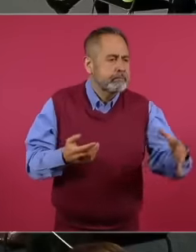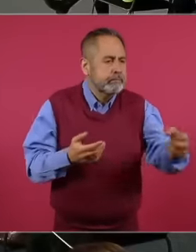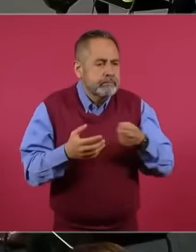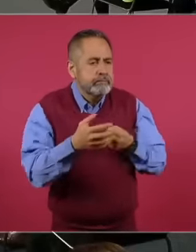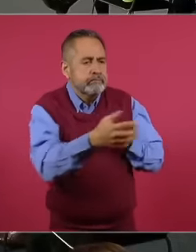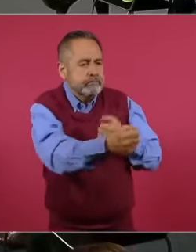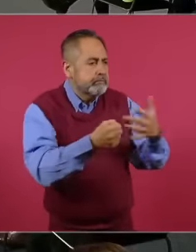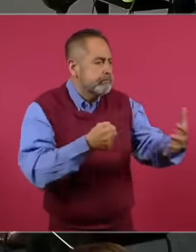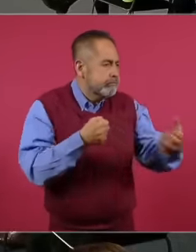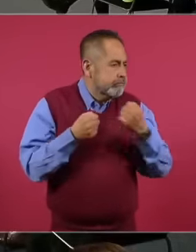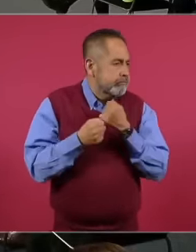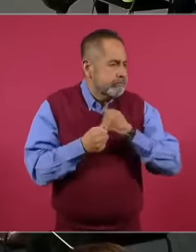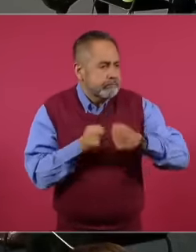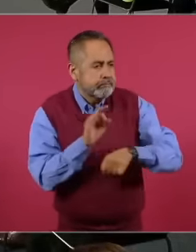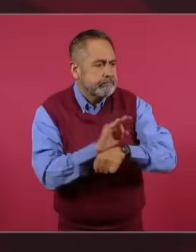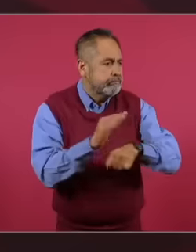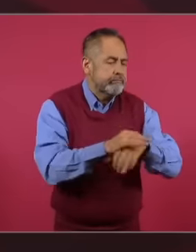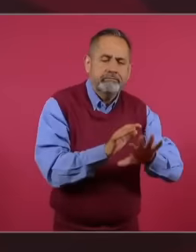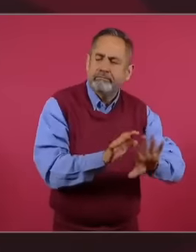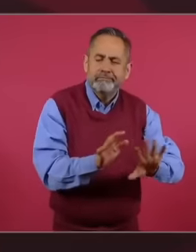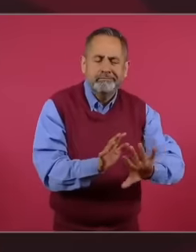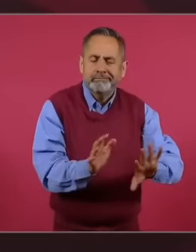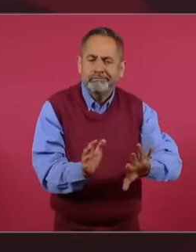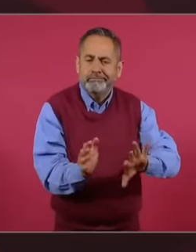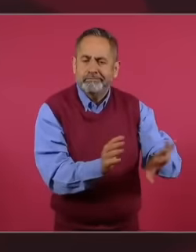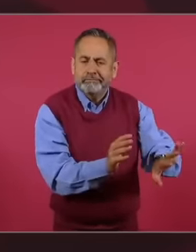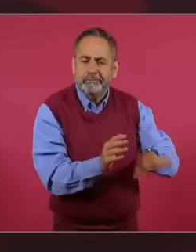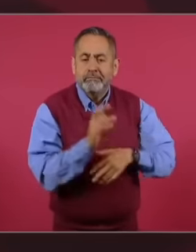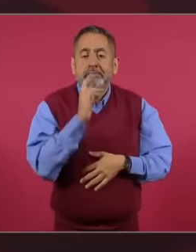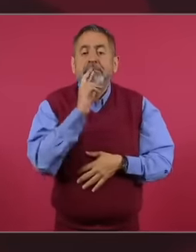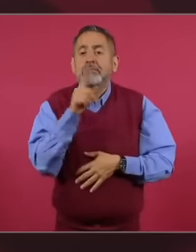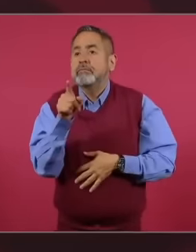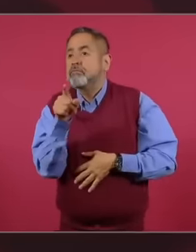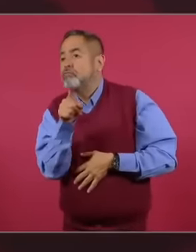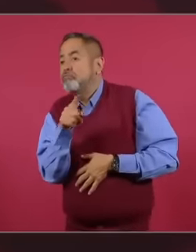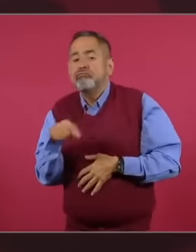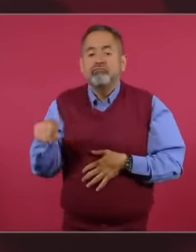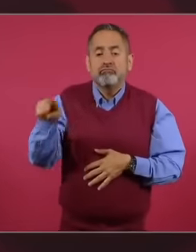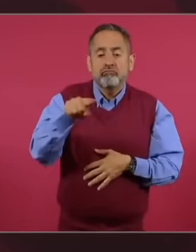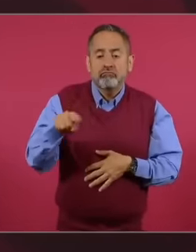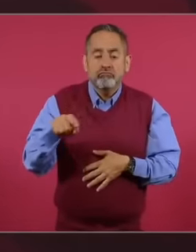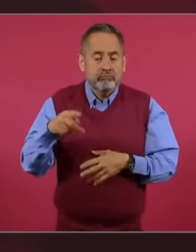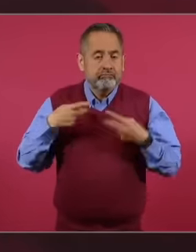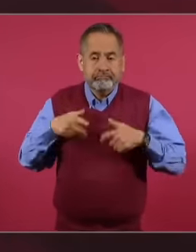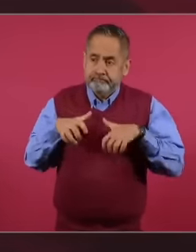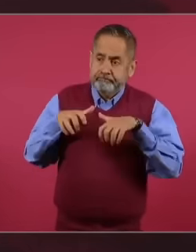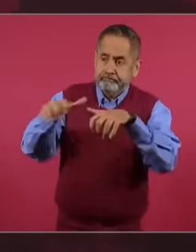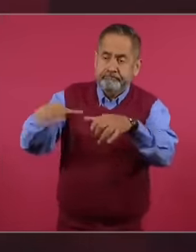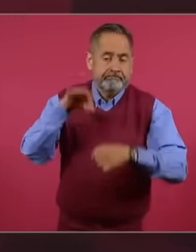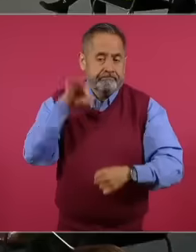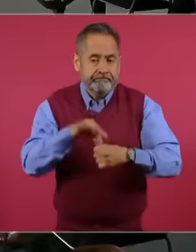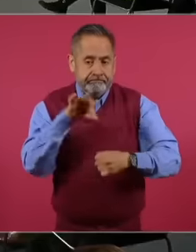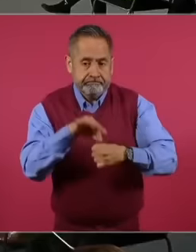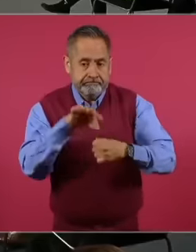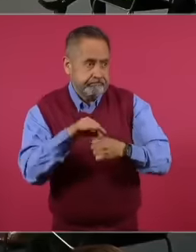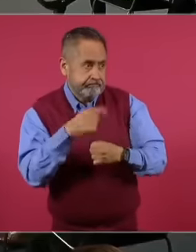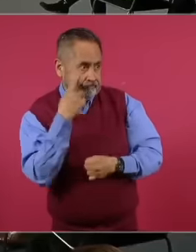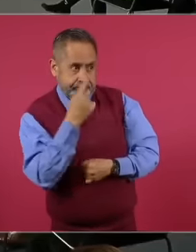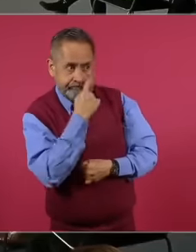is what we are proposing to elect? magistrates, elect ministers, we can